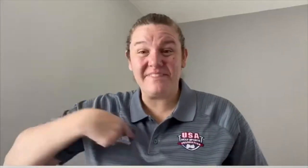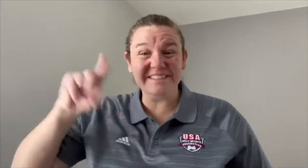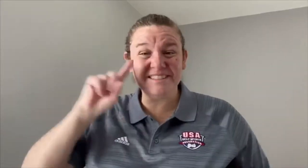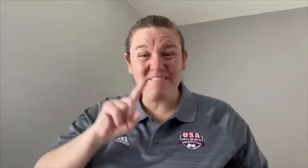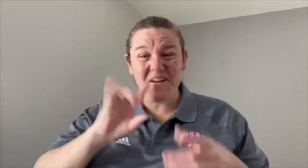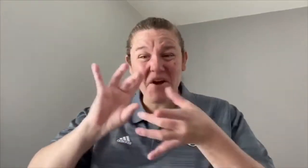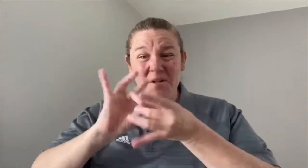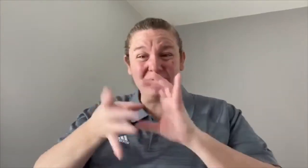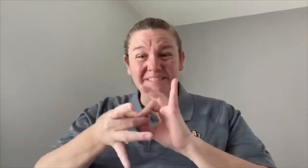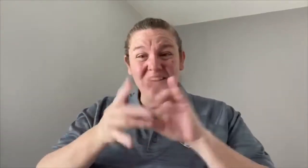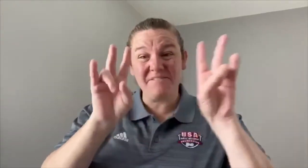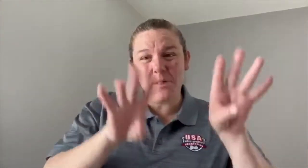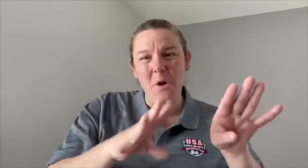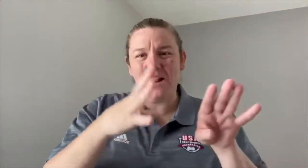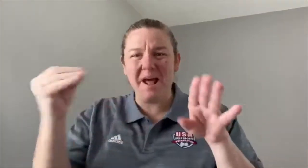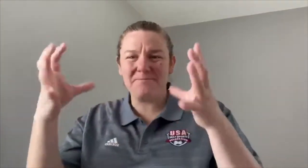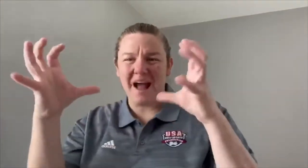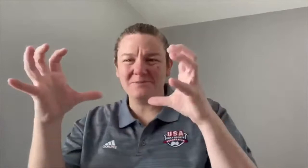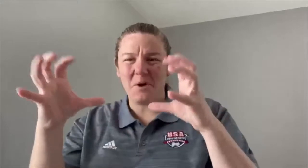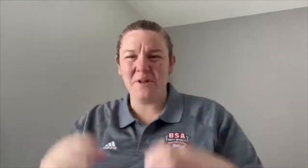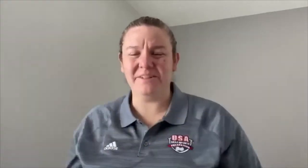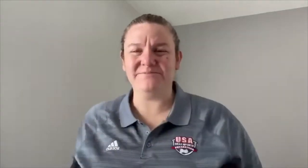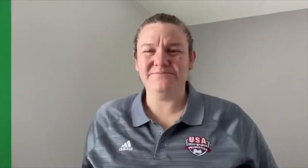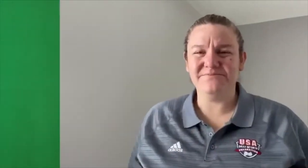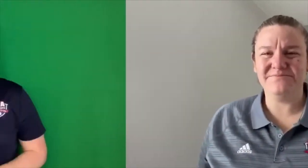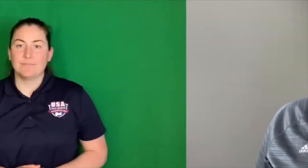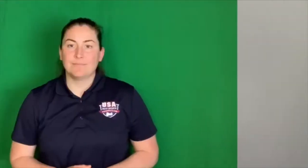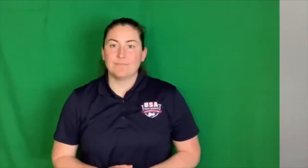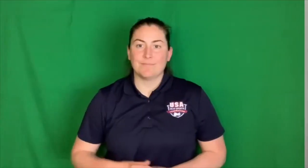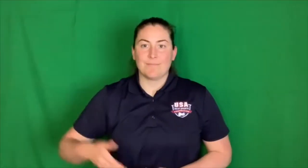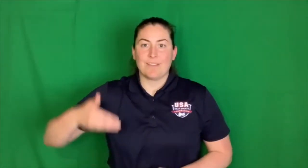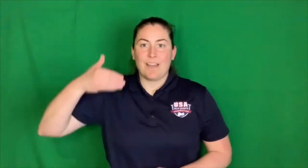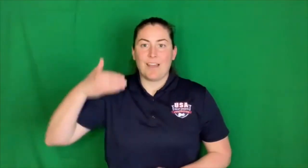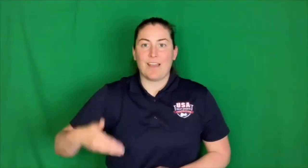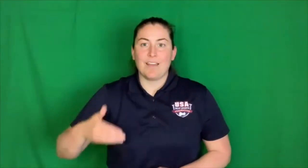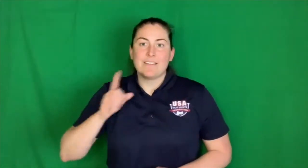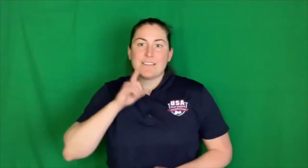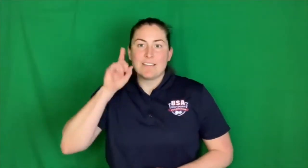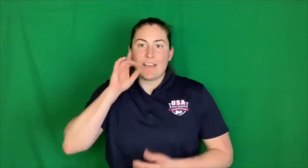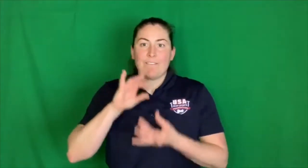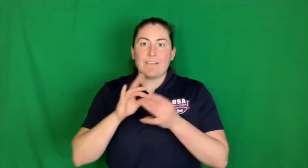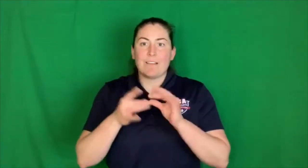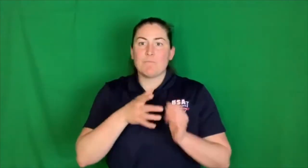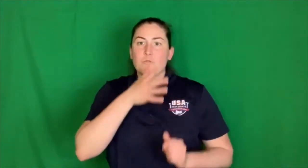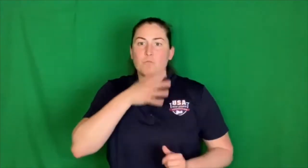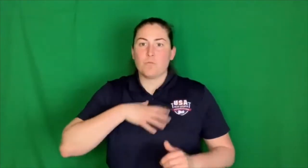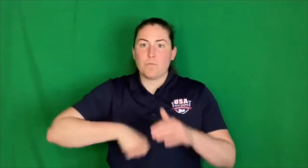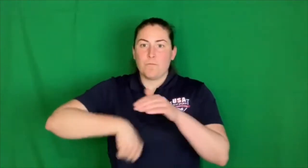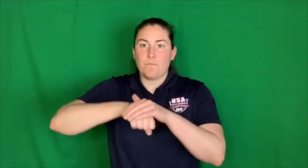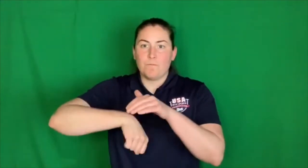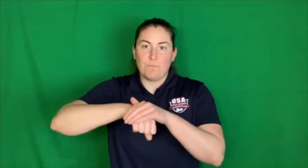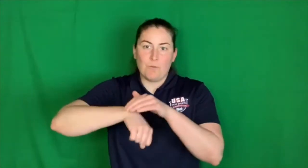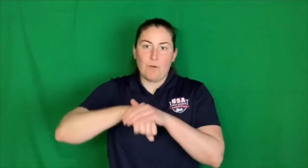I am a Deaflympian, Volleyball and Basketball I am a Deaflympian, Women's Football